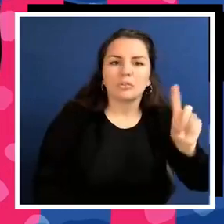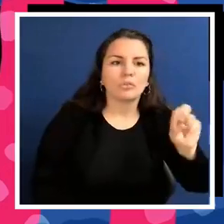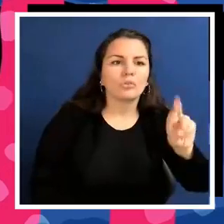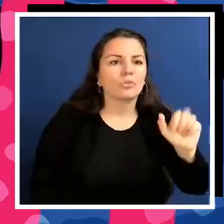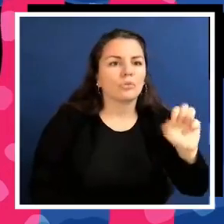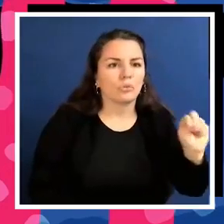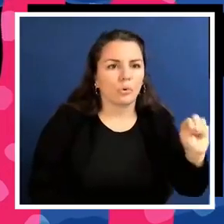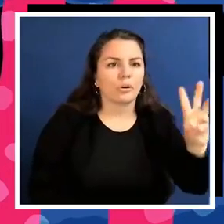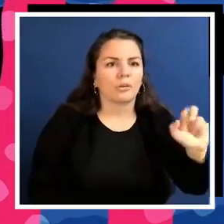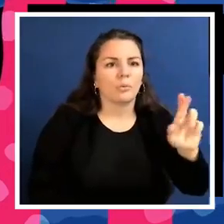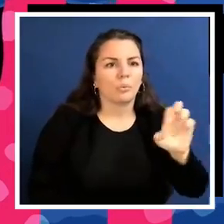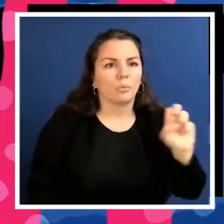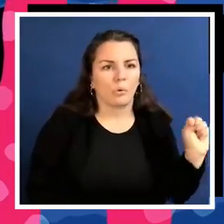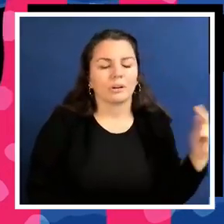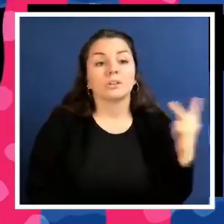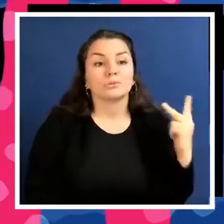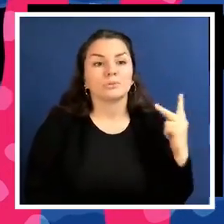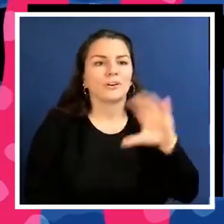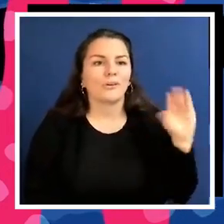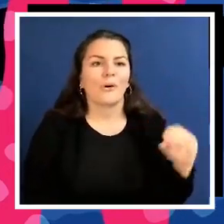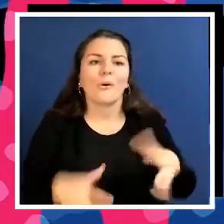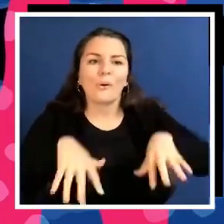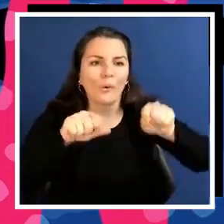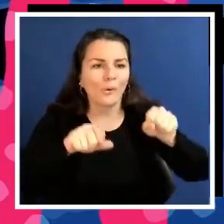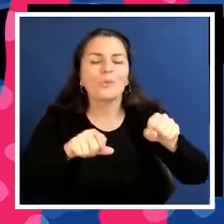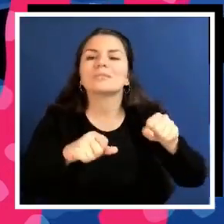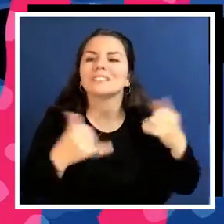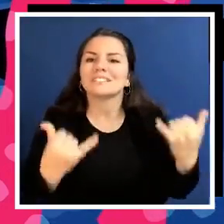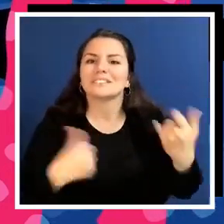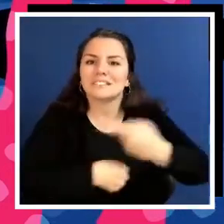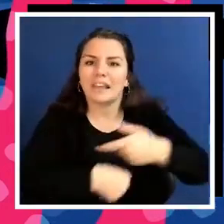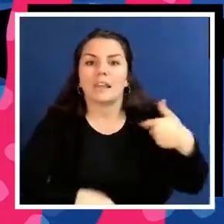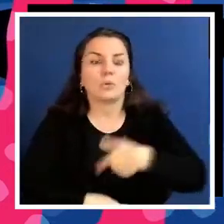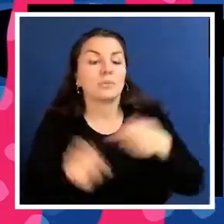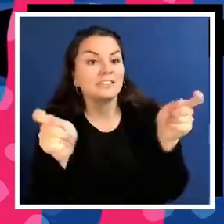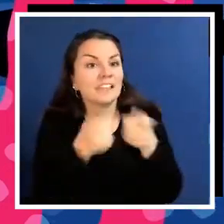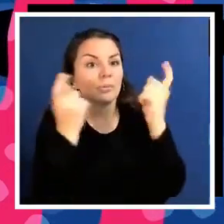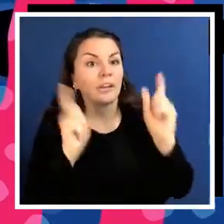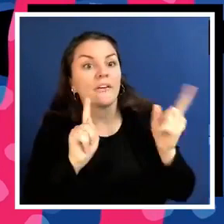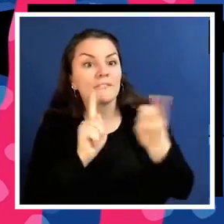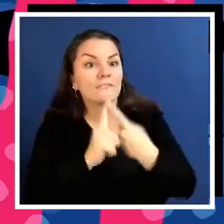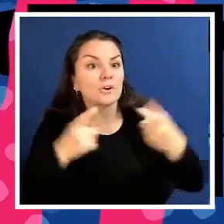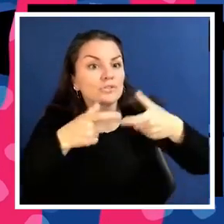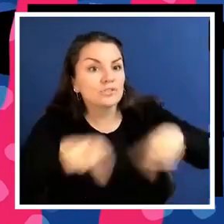WELCOME TO EVERYONE WHO IS